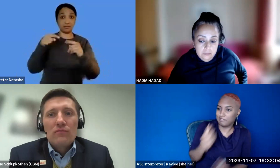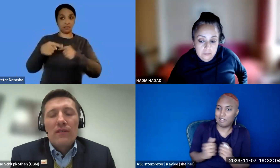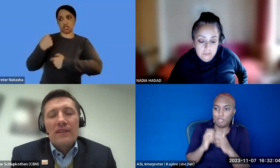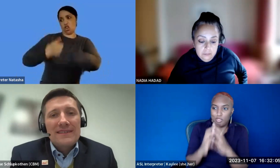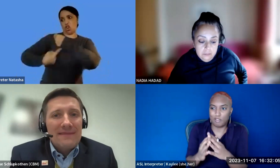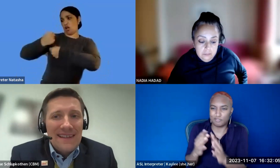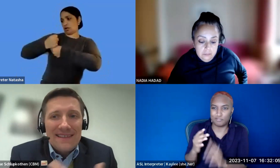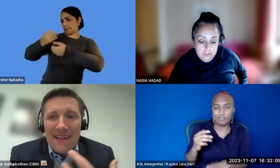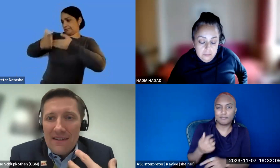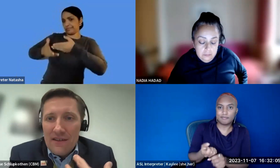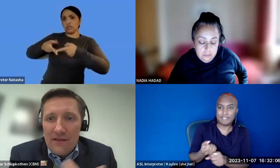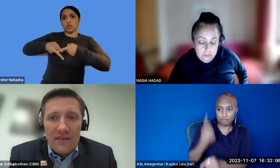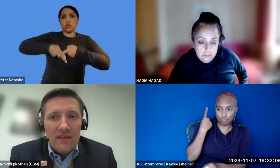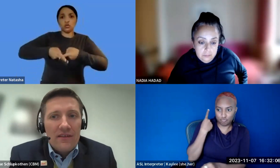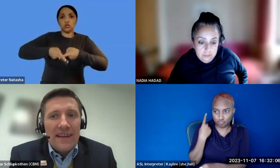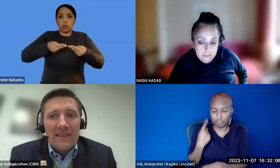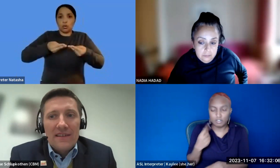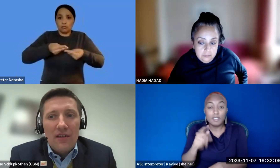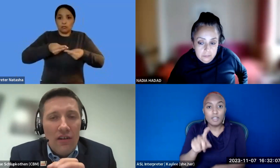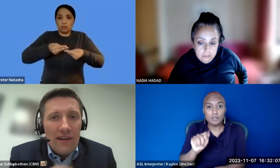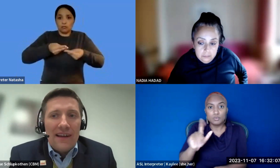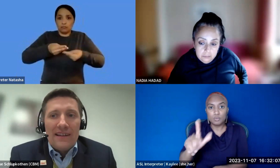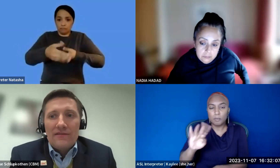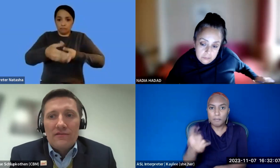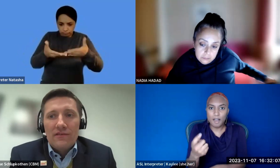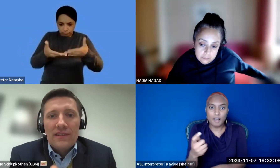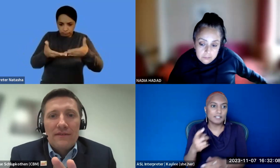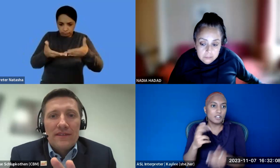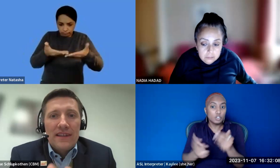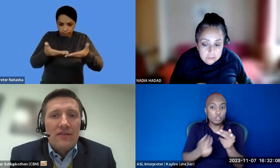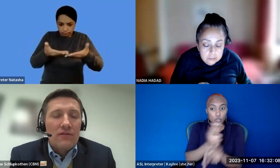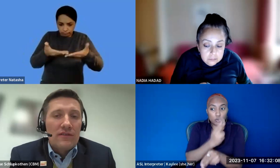It's a user-oriented online tool to give stakeholders